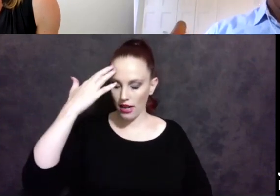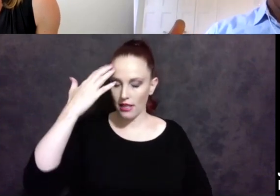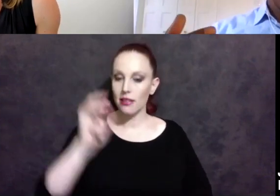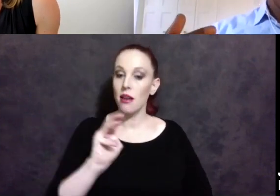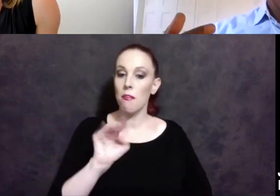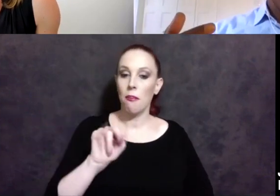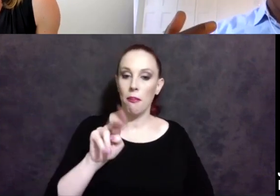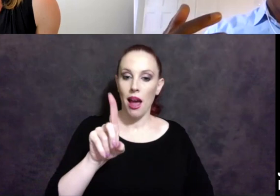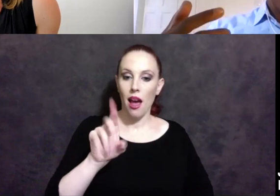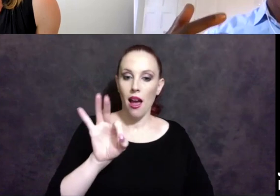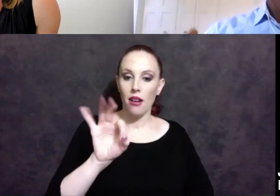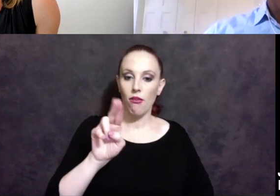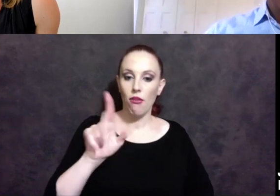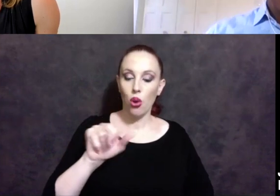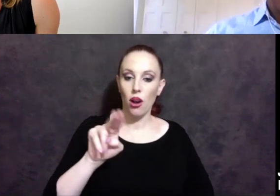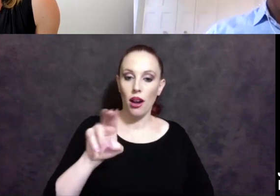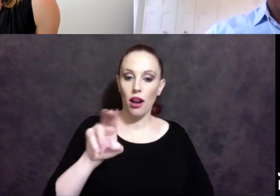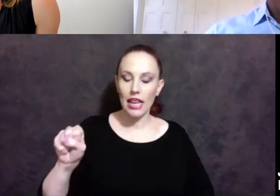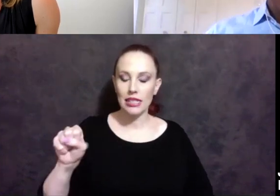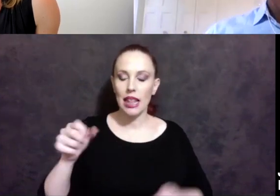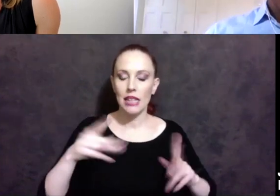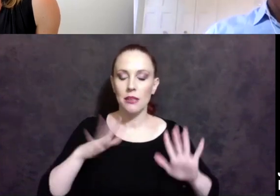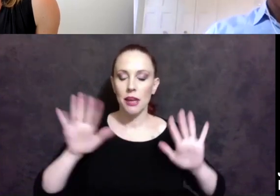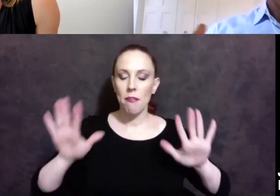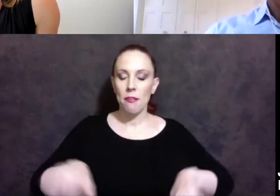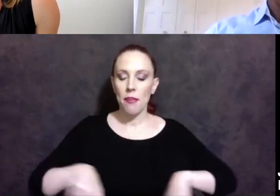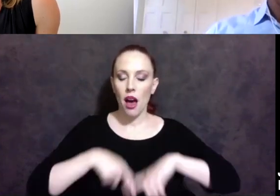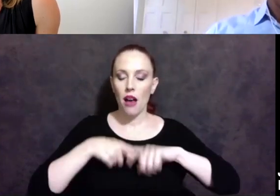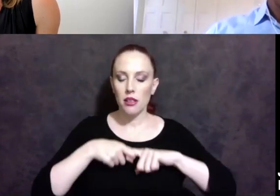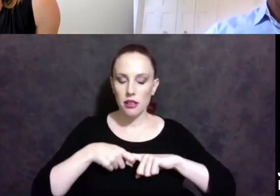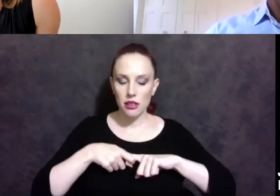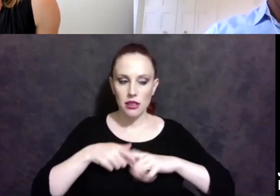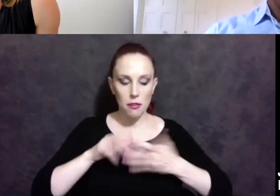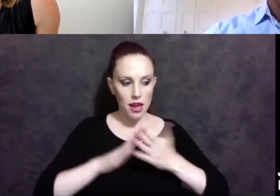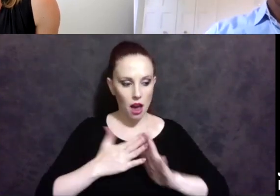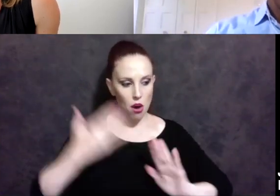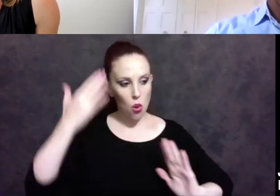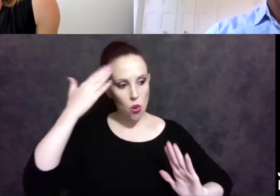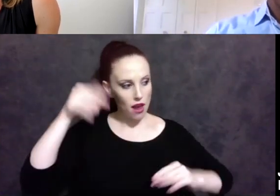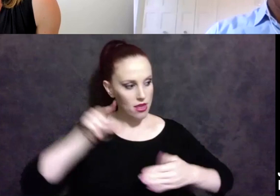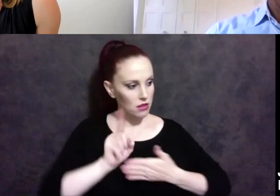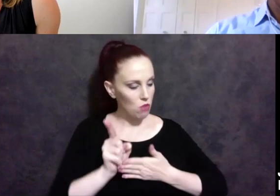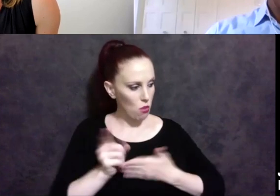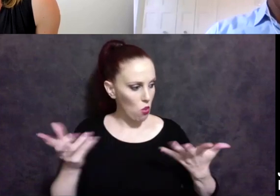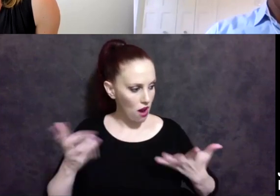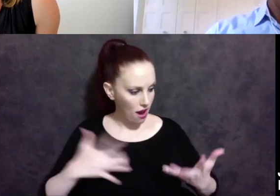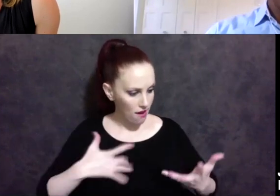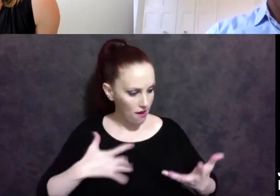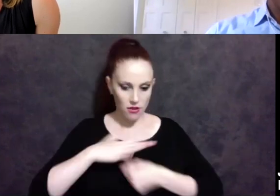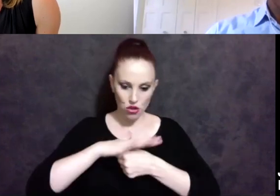and just become aware of this given moment what your feelings are that I am feeling stressed,